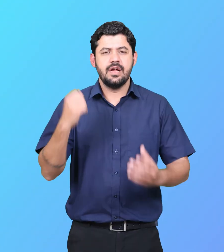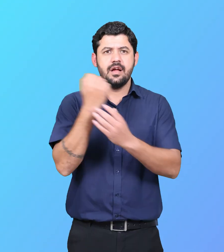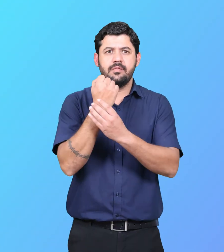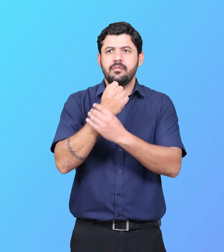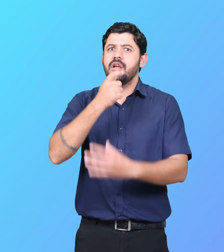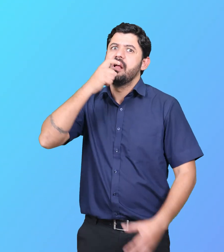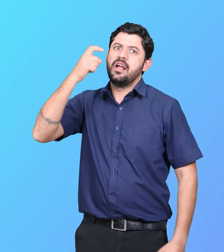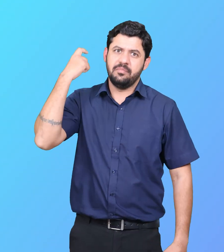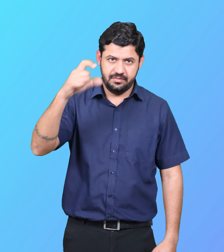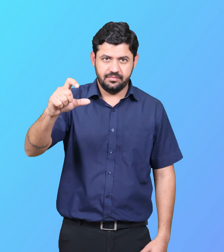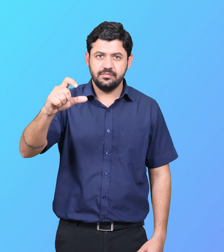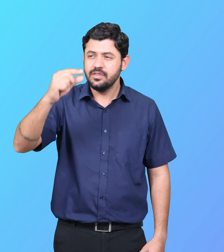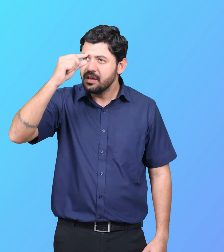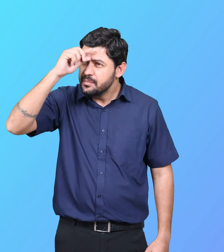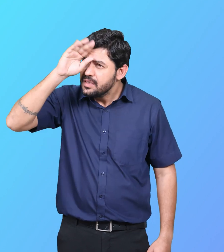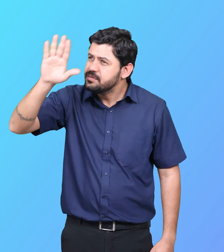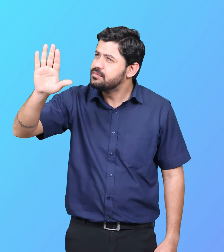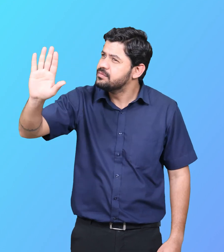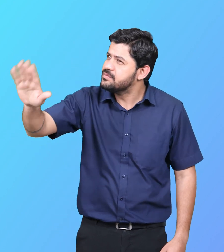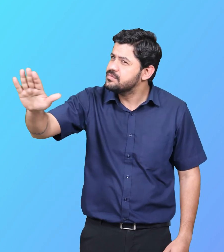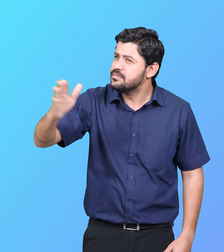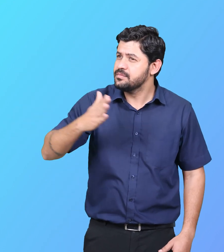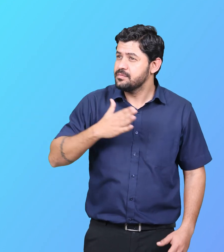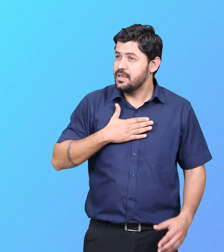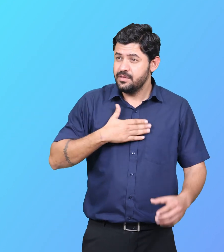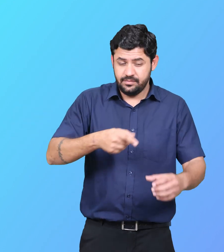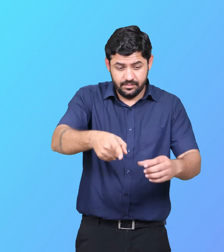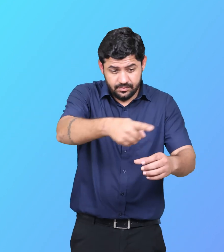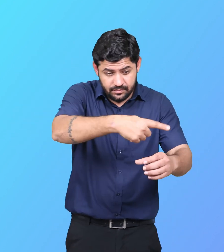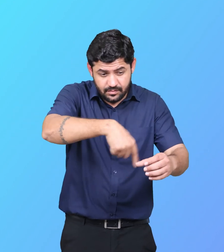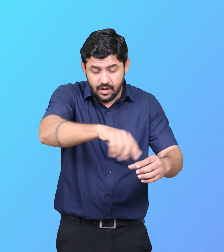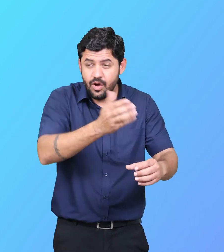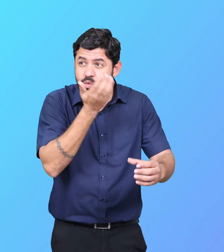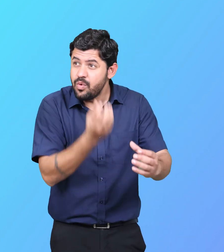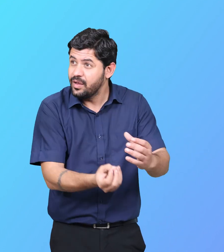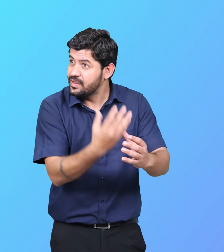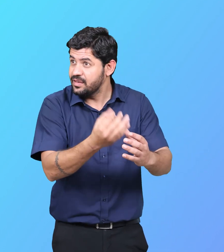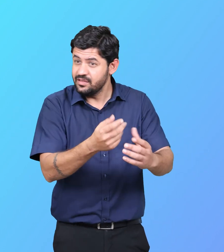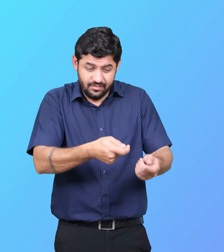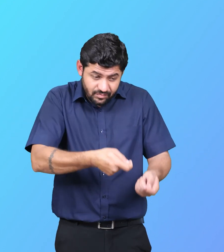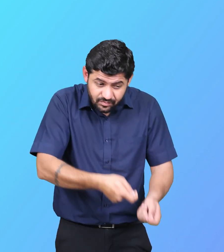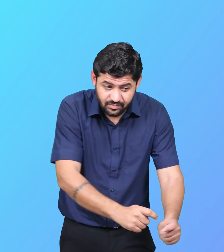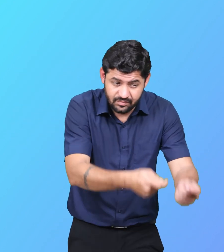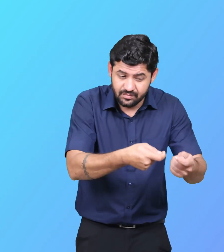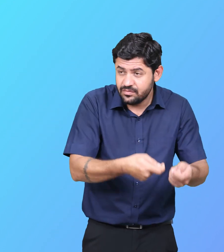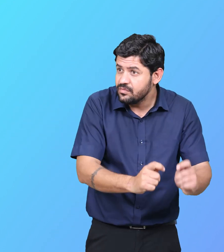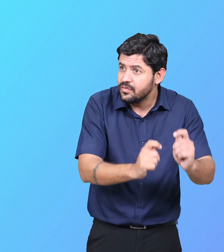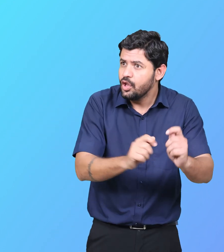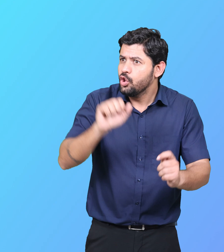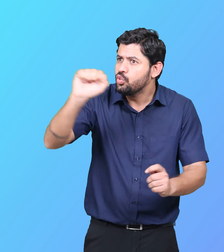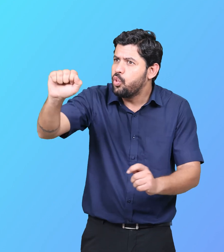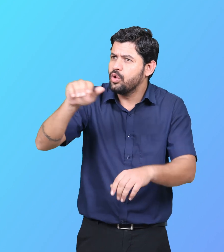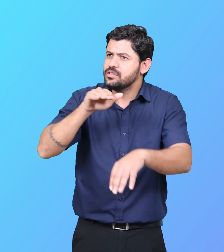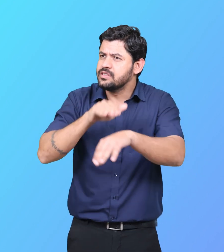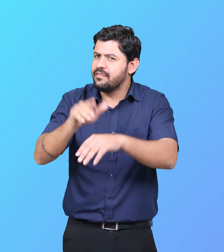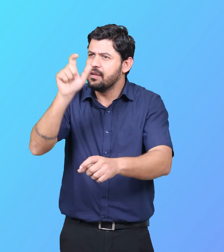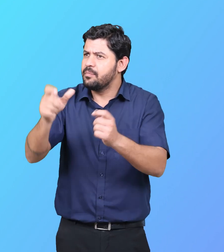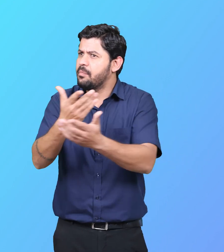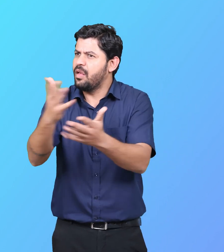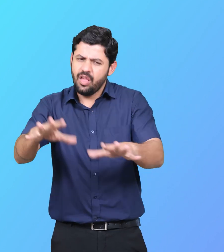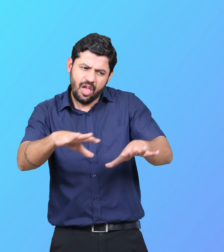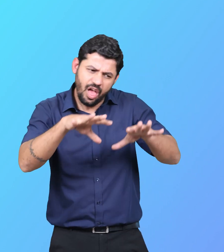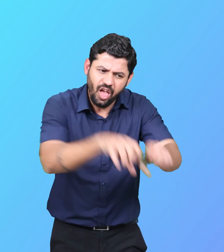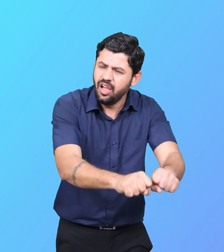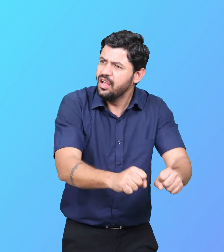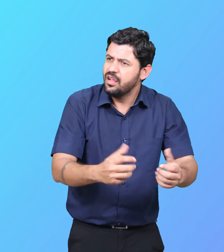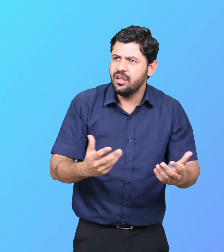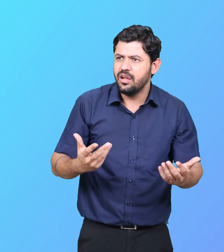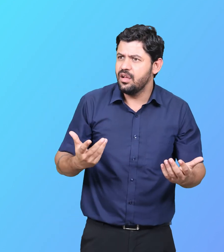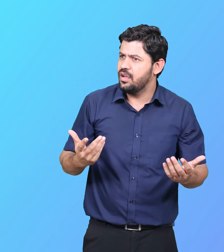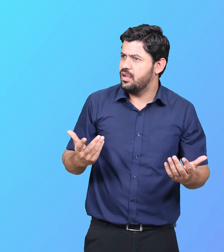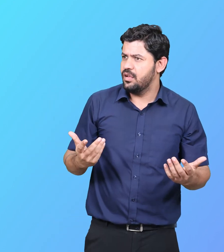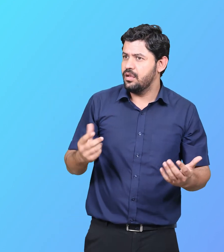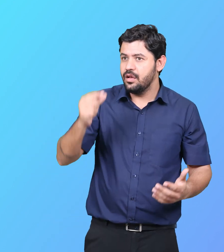Then Abraham complained to Abimelech because his servants had taken over a well Abraham had dug.